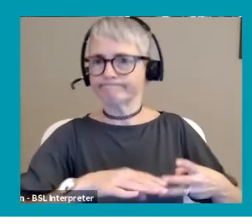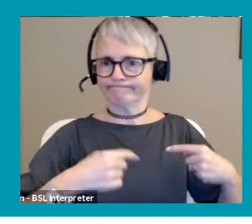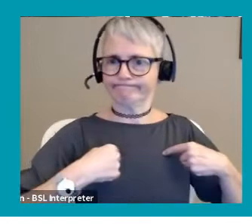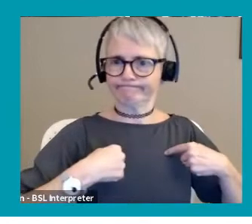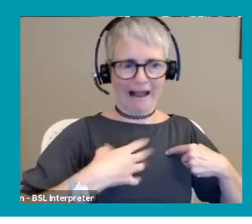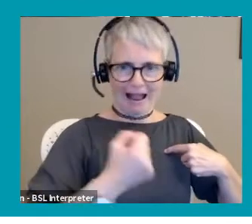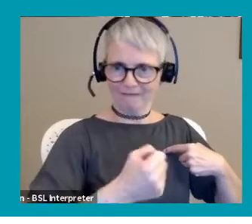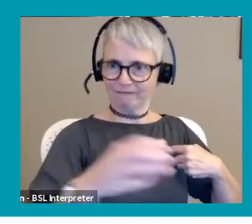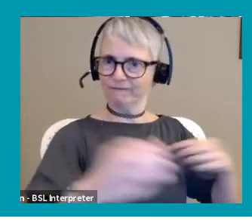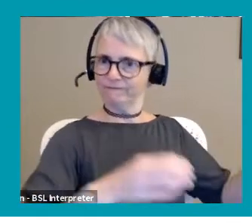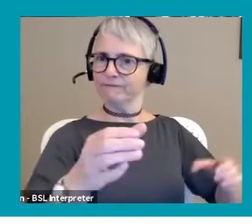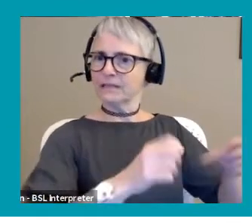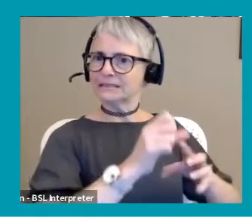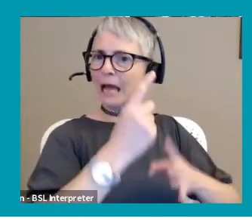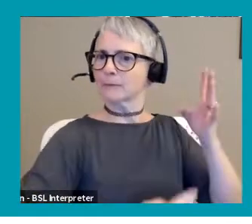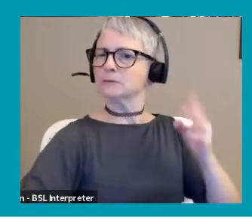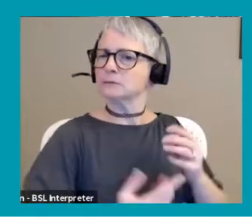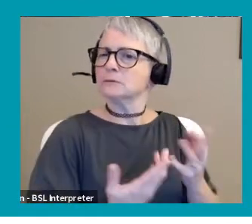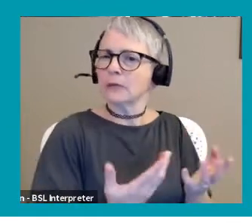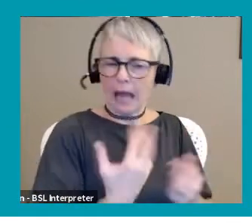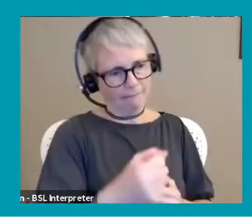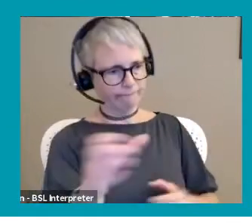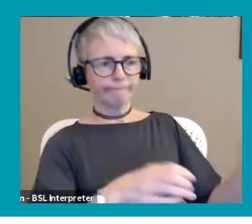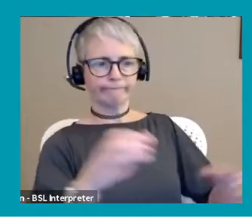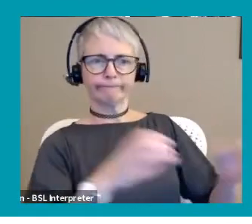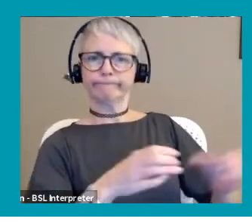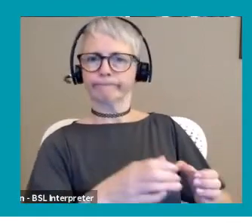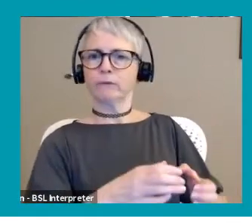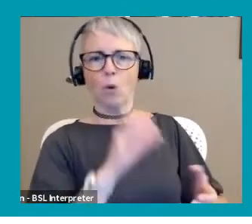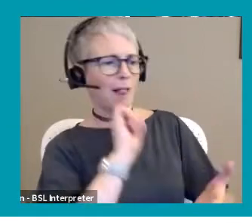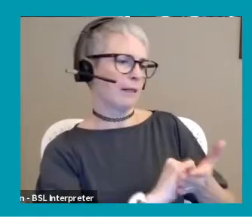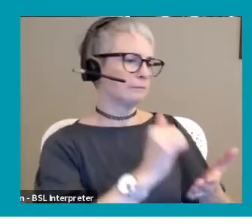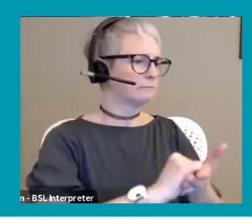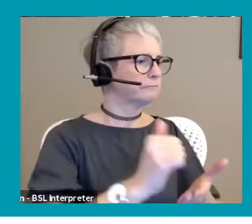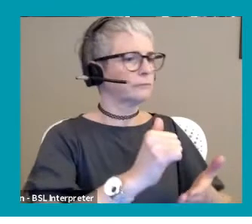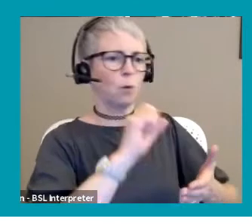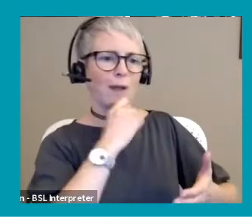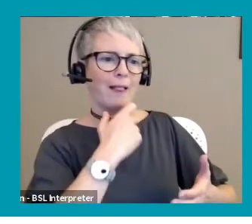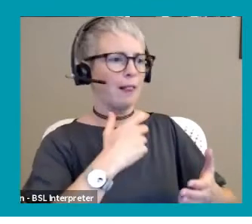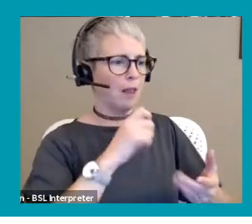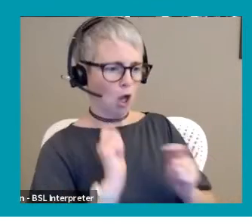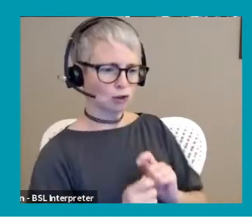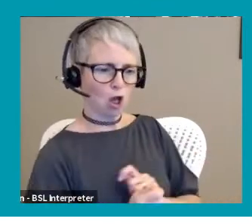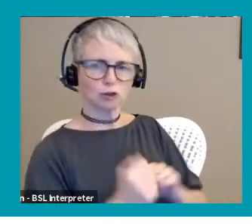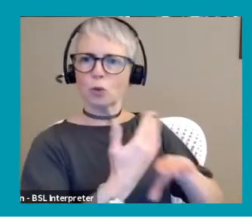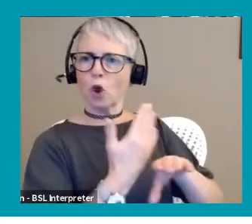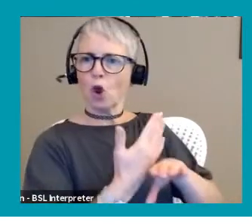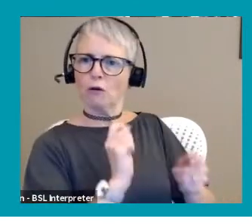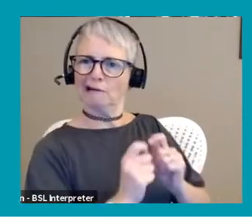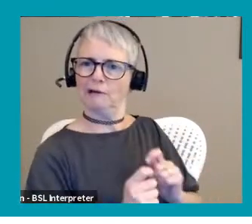So those people will have to do a bit more and go a bit further in terms of making adjustments and understanding what might be needed for a person with